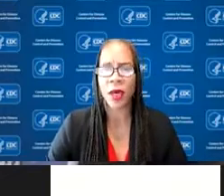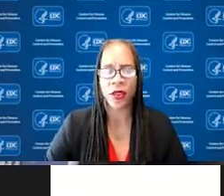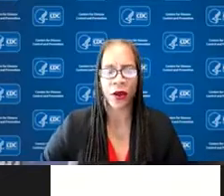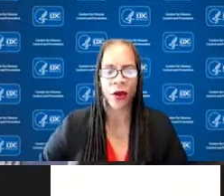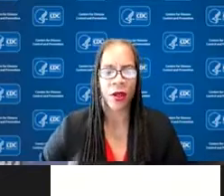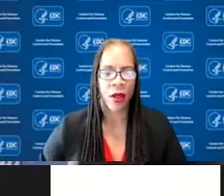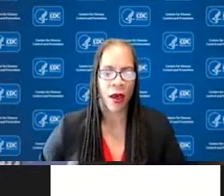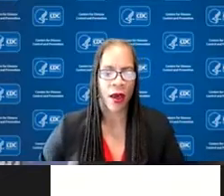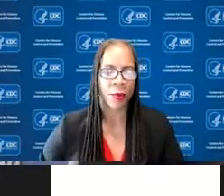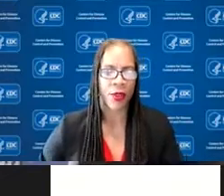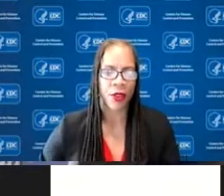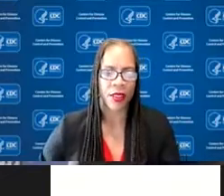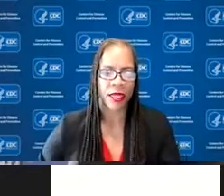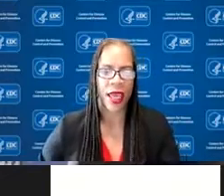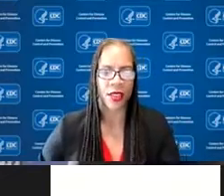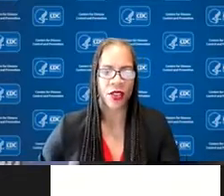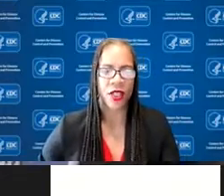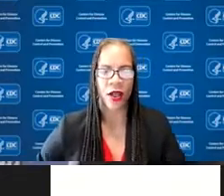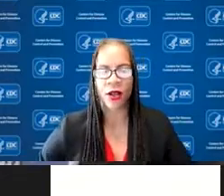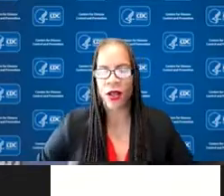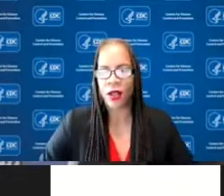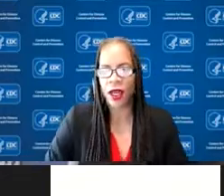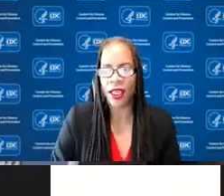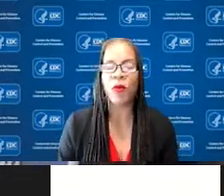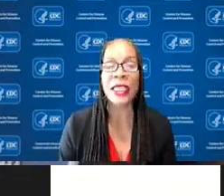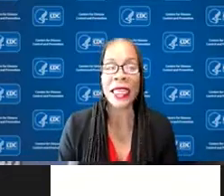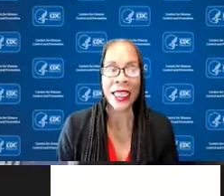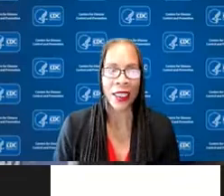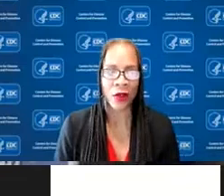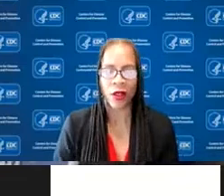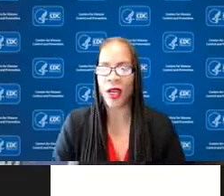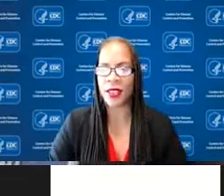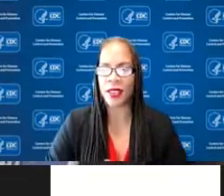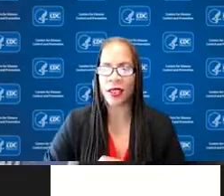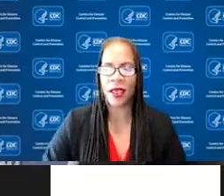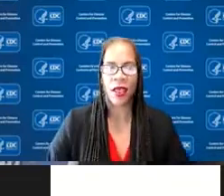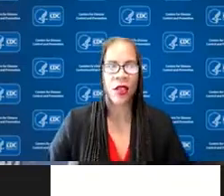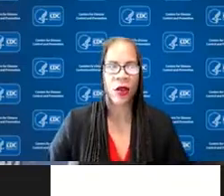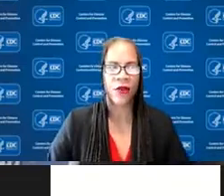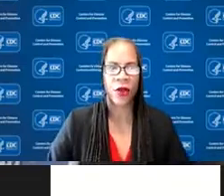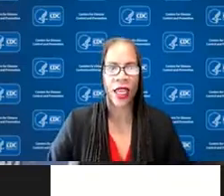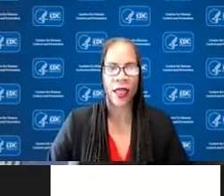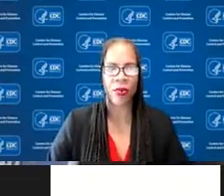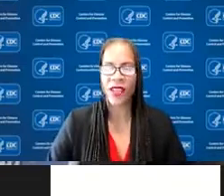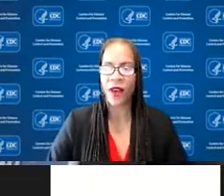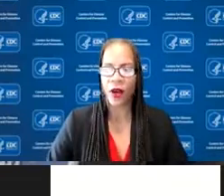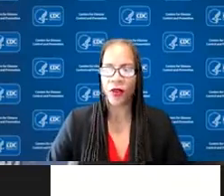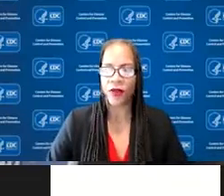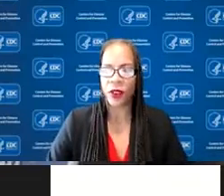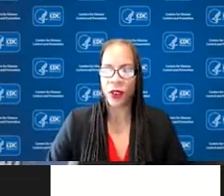some other opportunities that I had to share when leading during crisis. So for a brief overview,